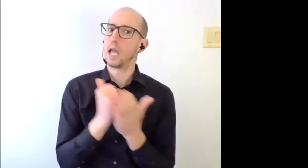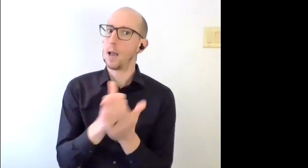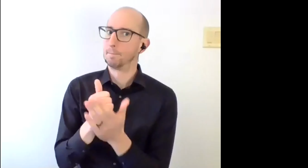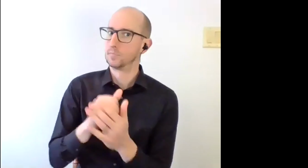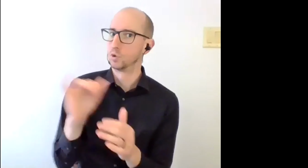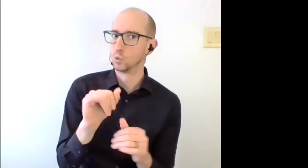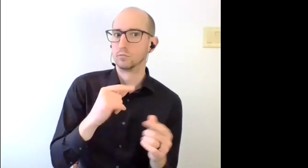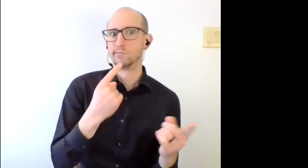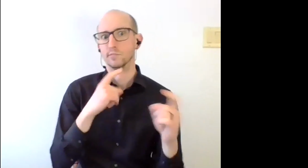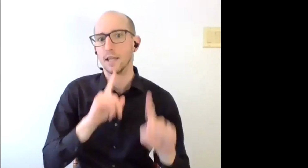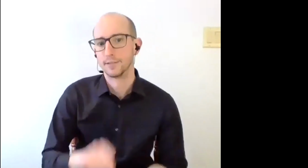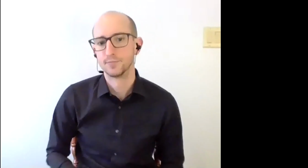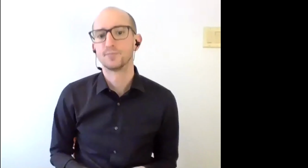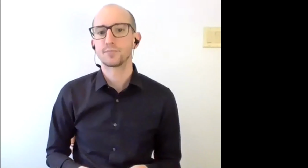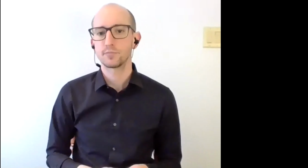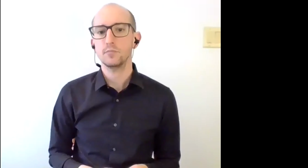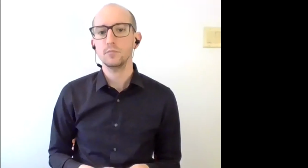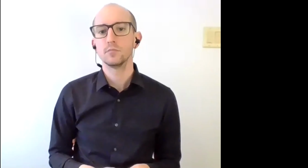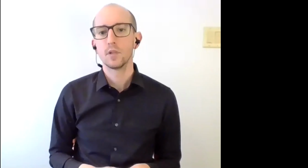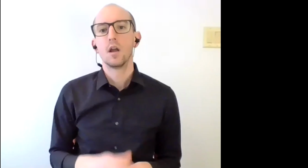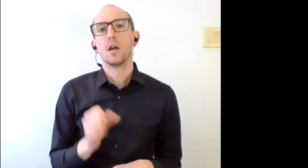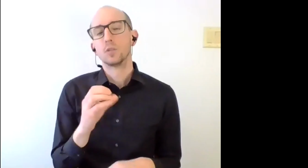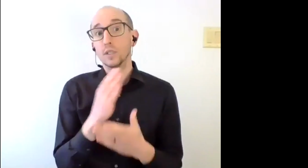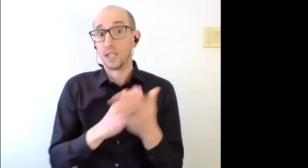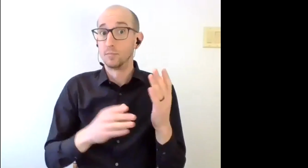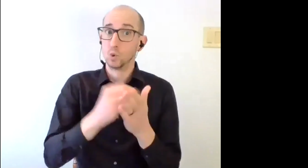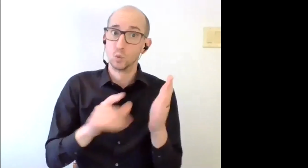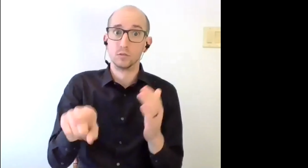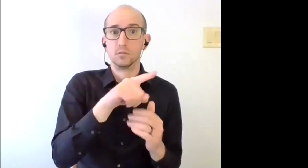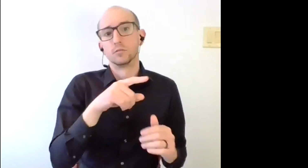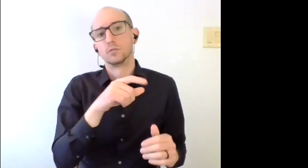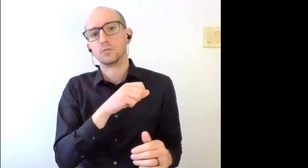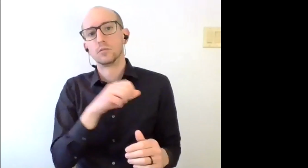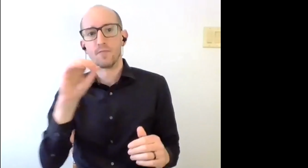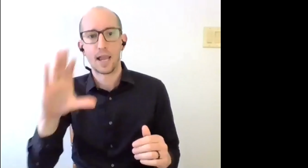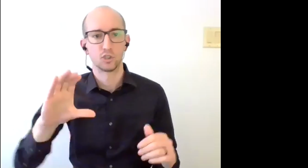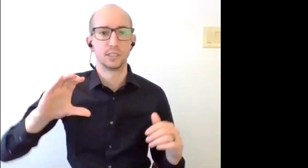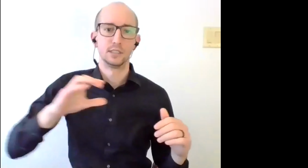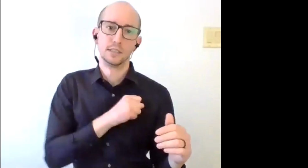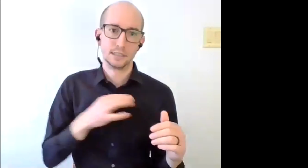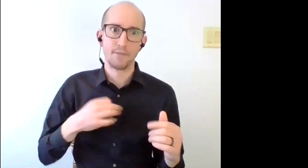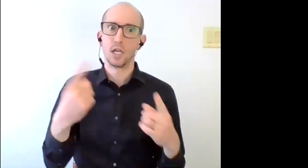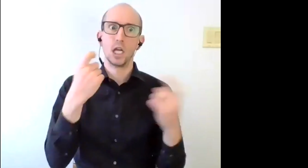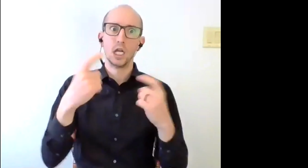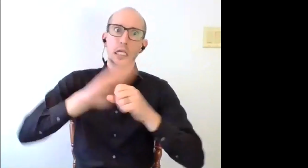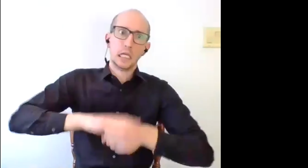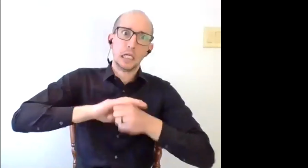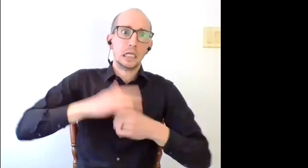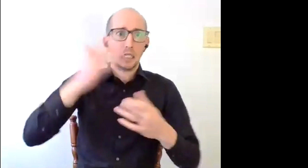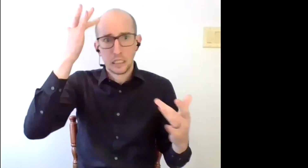central students are also helping field that. By are happy we have it and it is healthy, and what are concerns and just